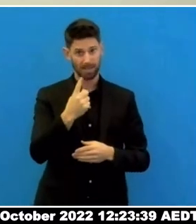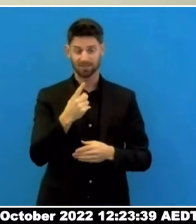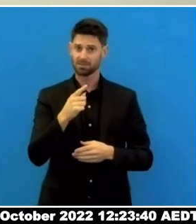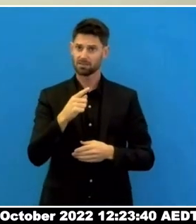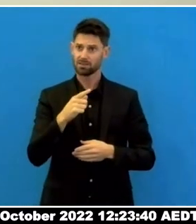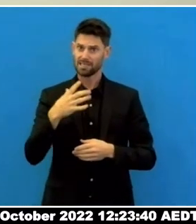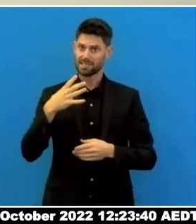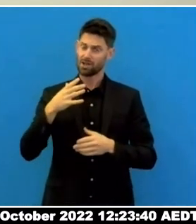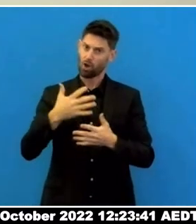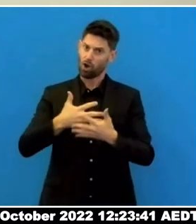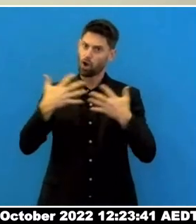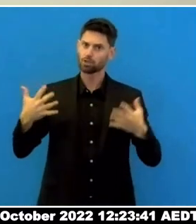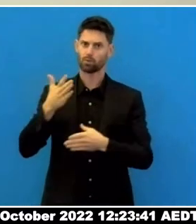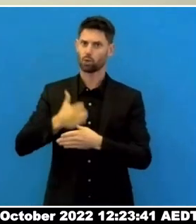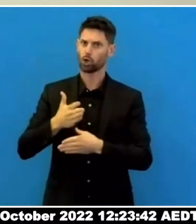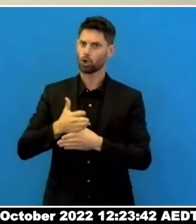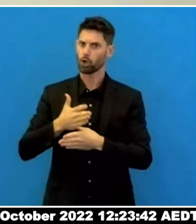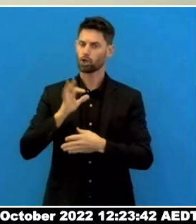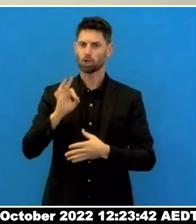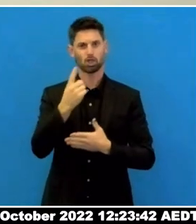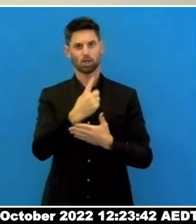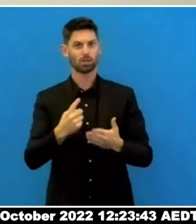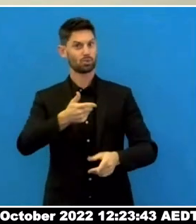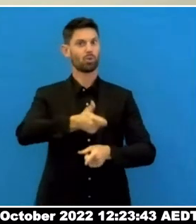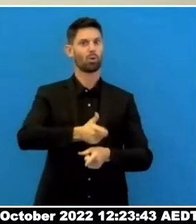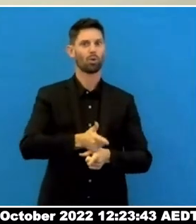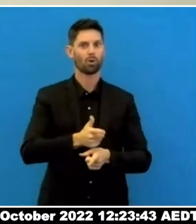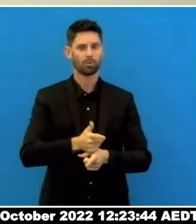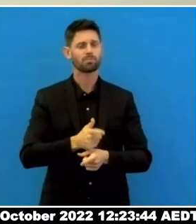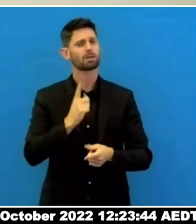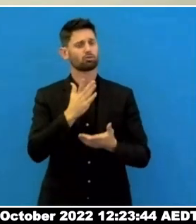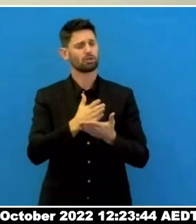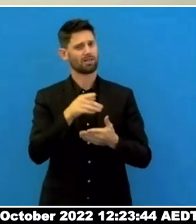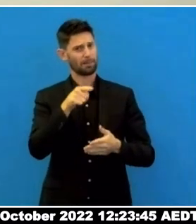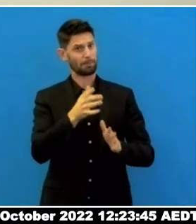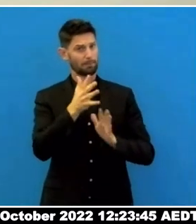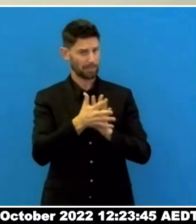So, it needs to be much more than words on page. The principles are around really trying to understand a person.